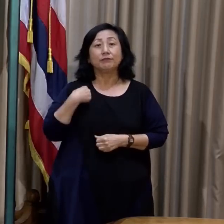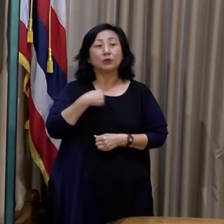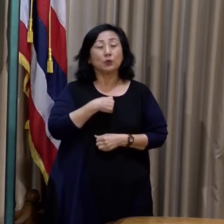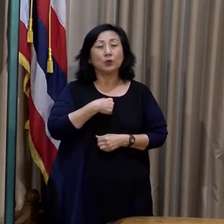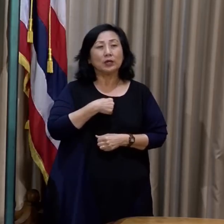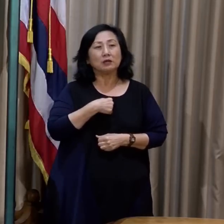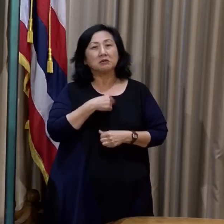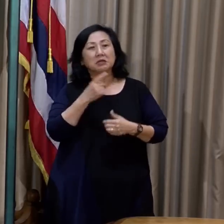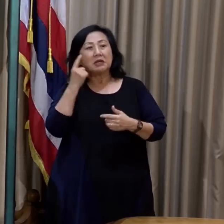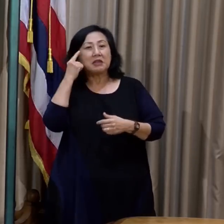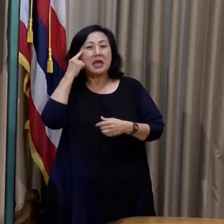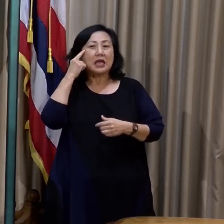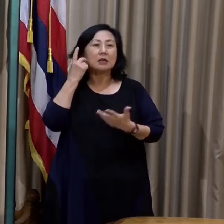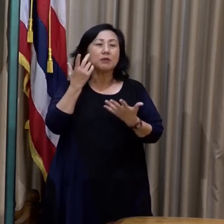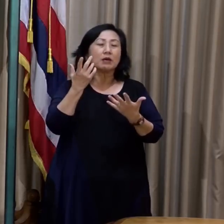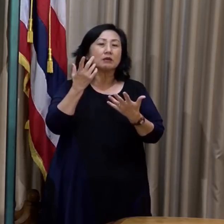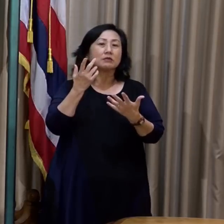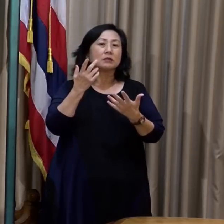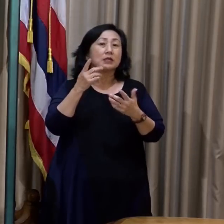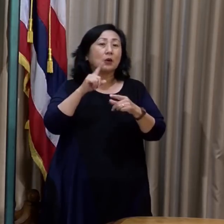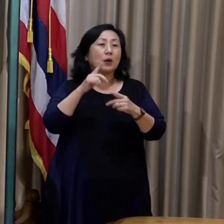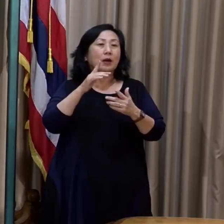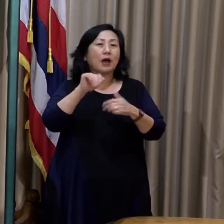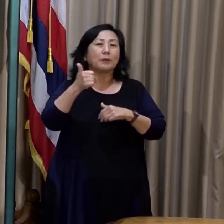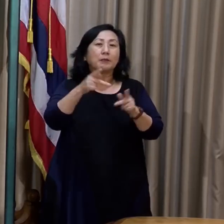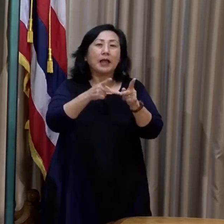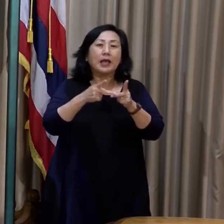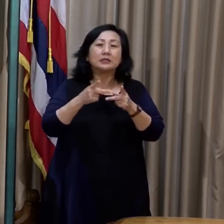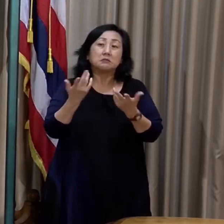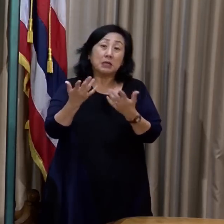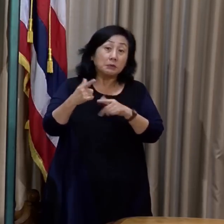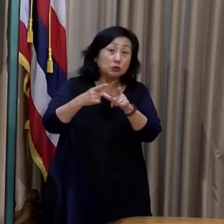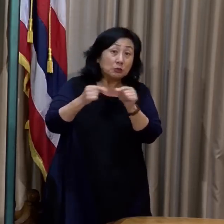SAFE AND HEALTHY. IN A WAY THAT CAN KEEP OUR